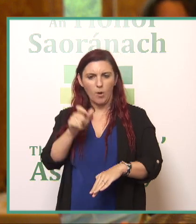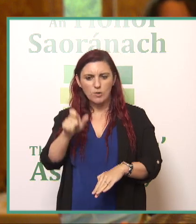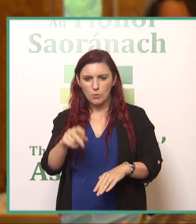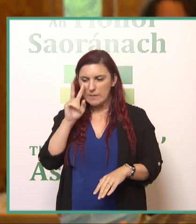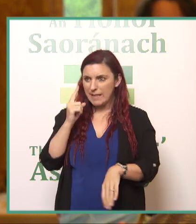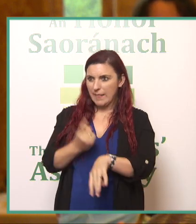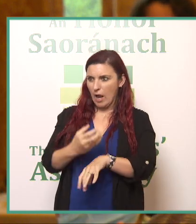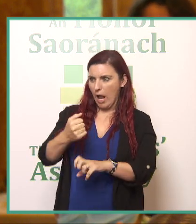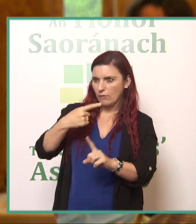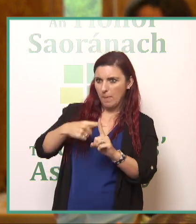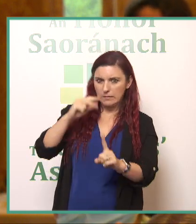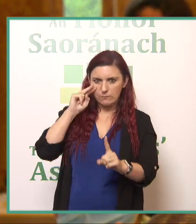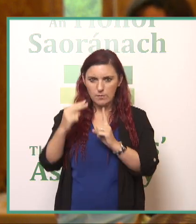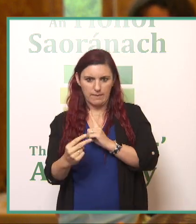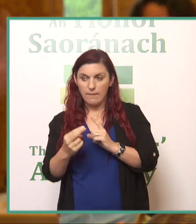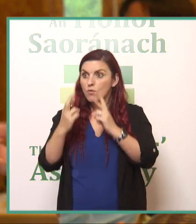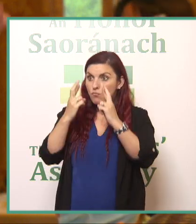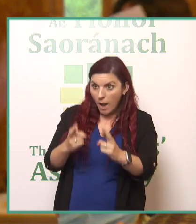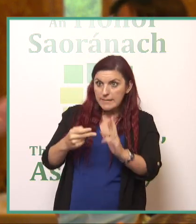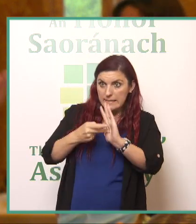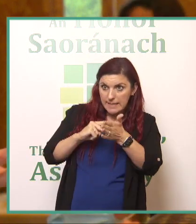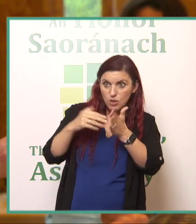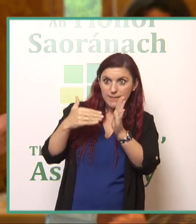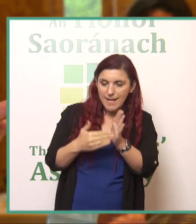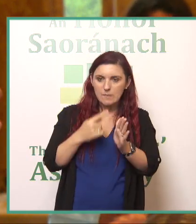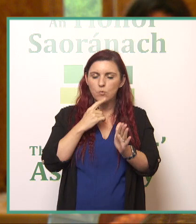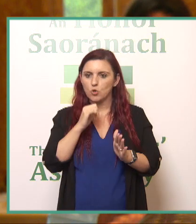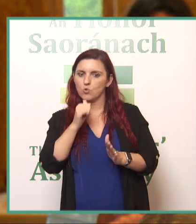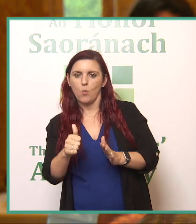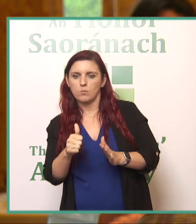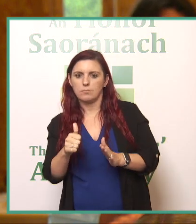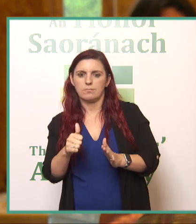got the right intentions but just don't seem to get anything done can you give us one positive